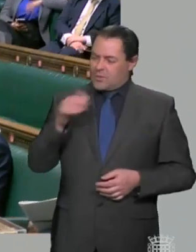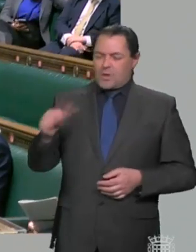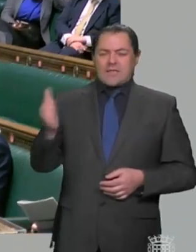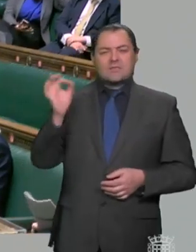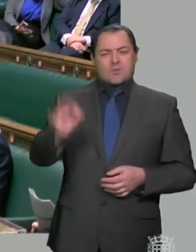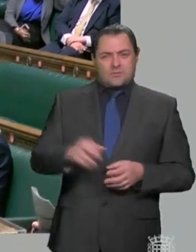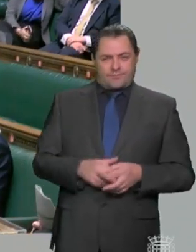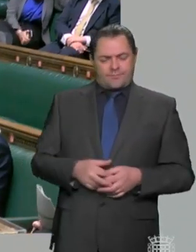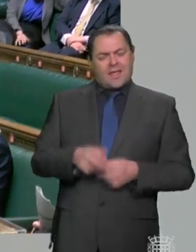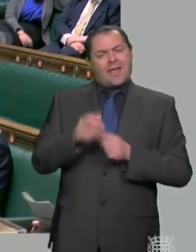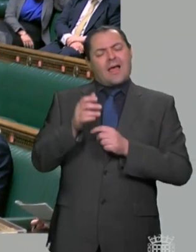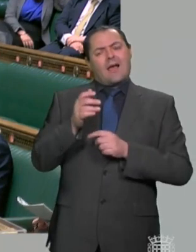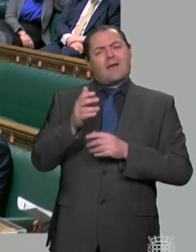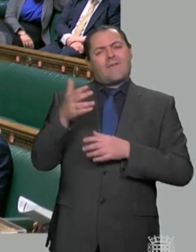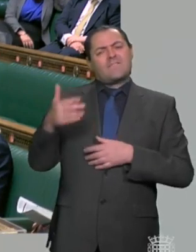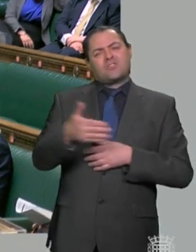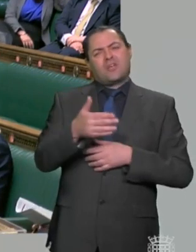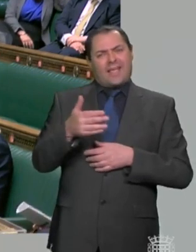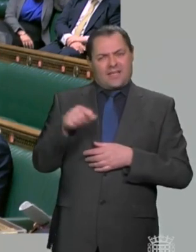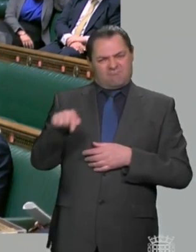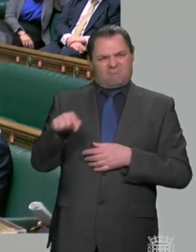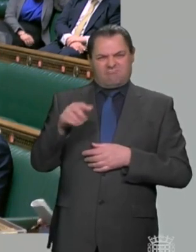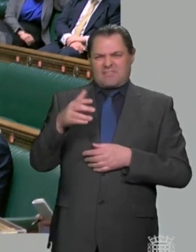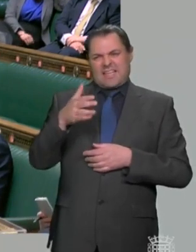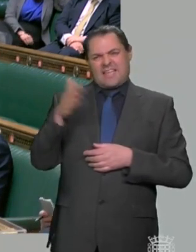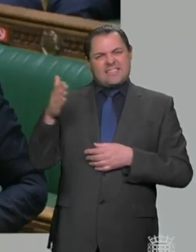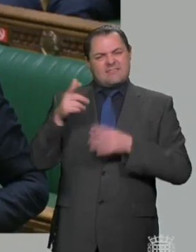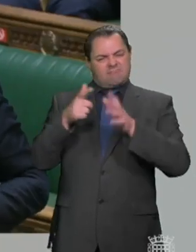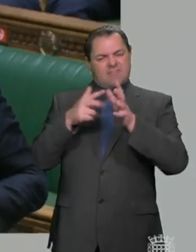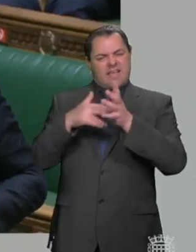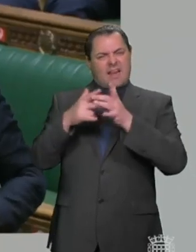The fishing industry in East Anglia has had a hard time of it in recent years. However,